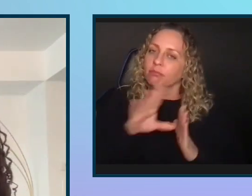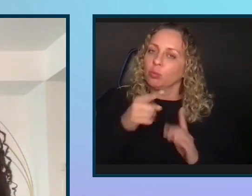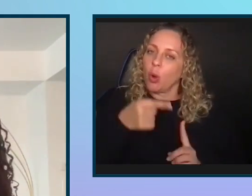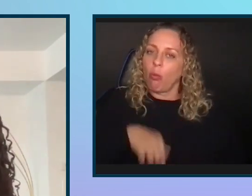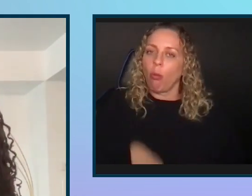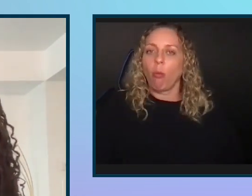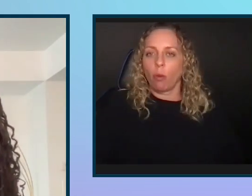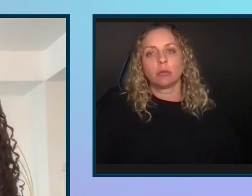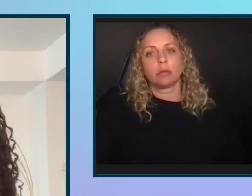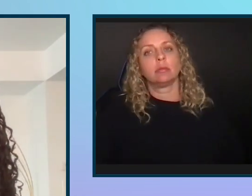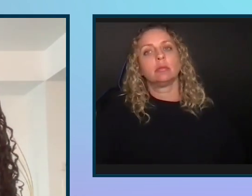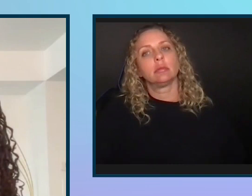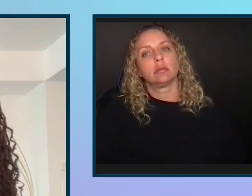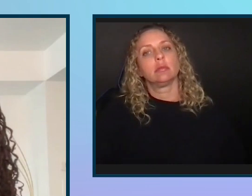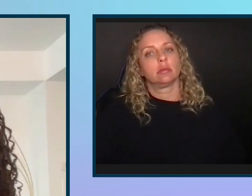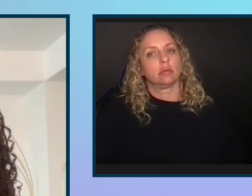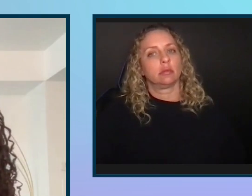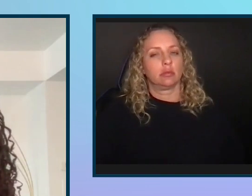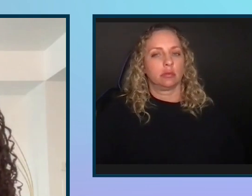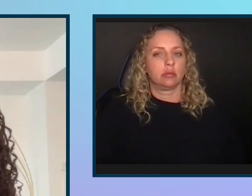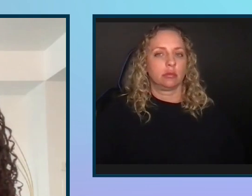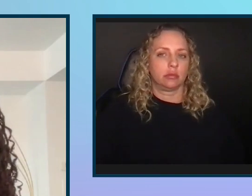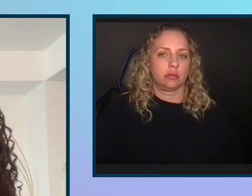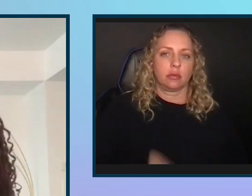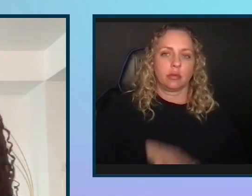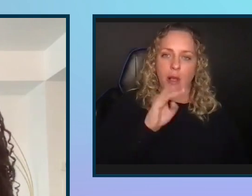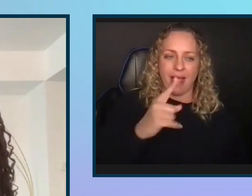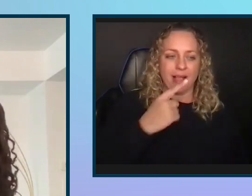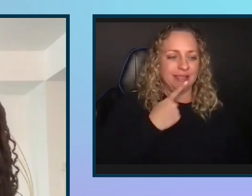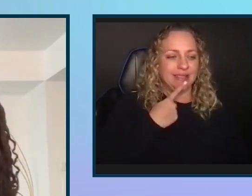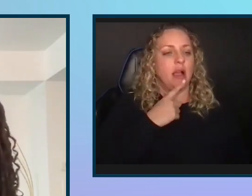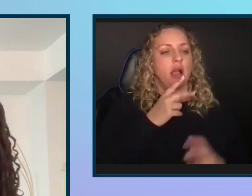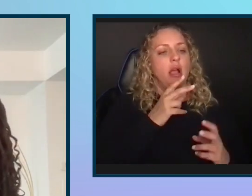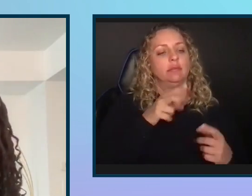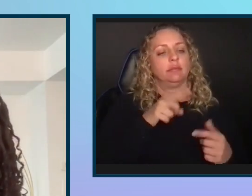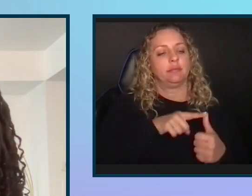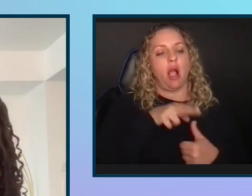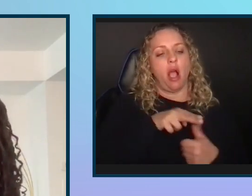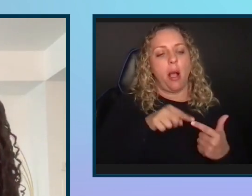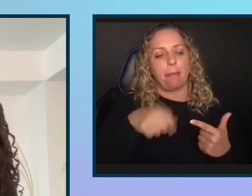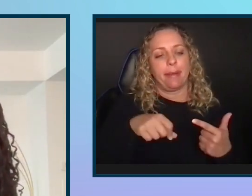So one of the things that you talked about is cut paste and copy, and an individual just wanted to ask,